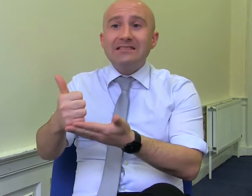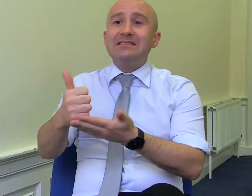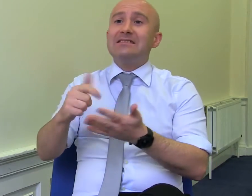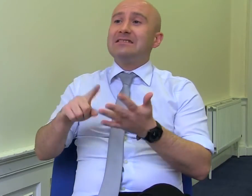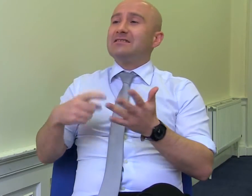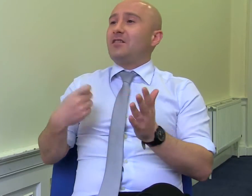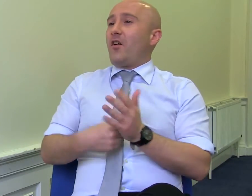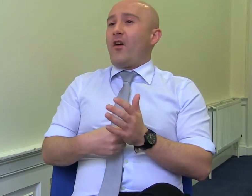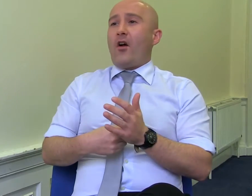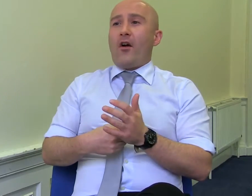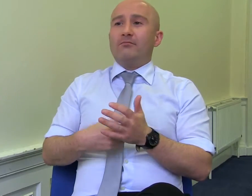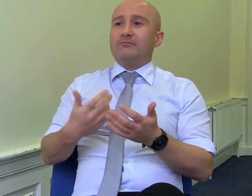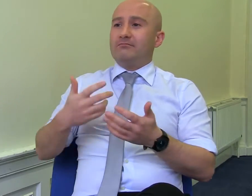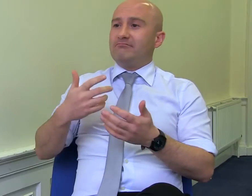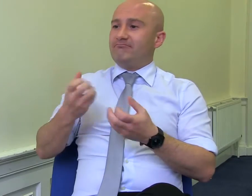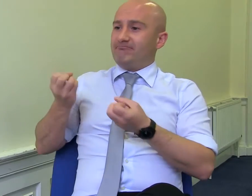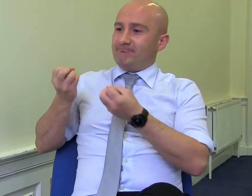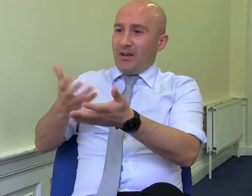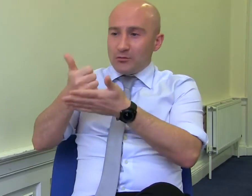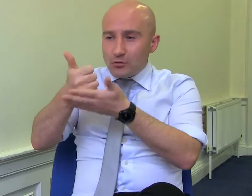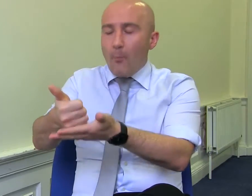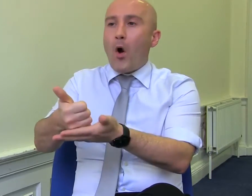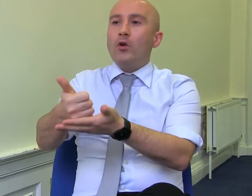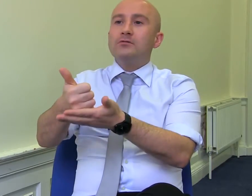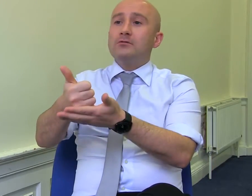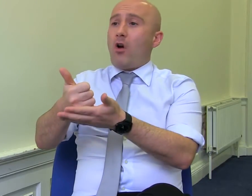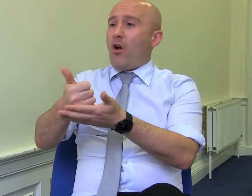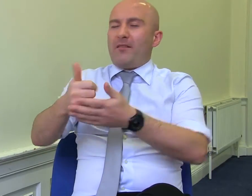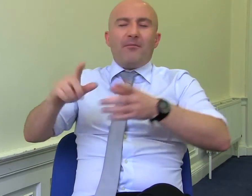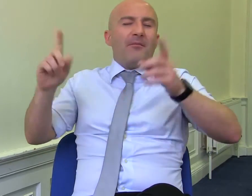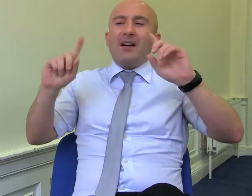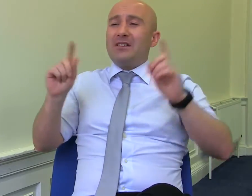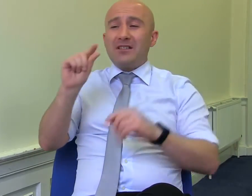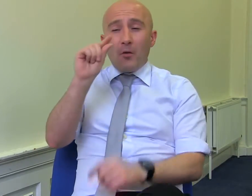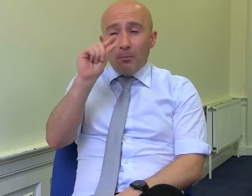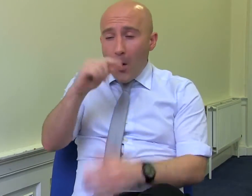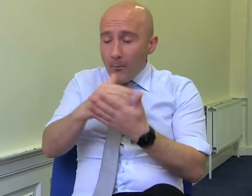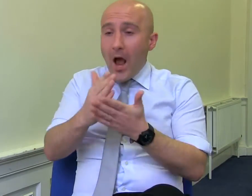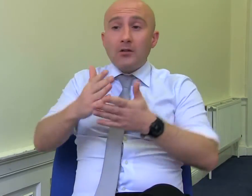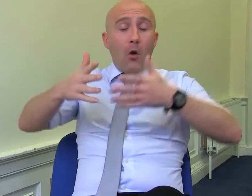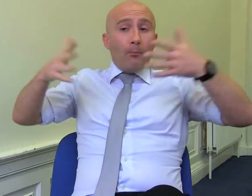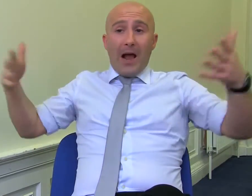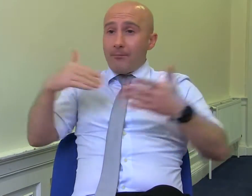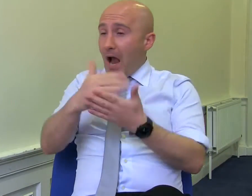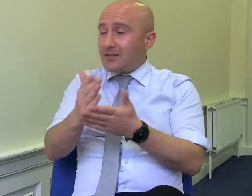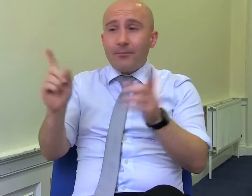If a little bit of advice that you can offer or providing support or whatever is, whether it’s a trivial thing or a